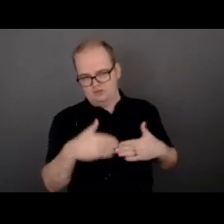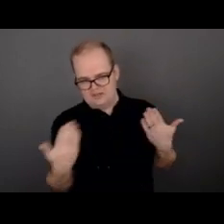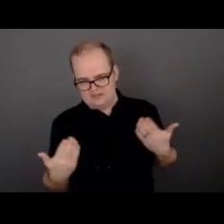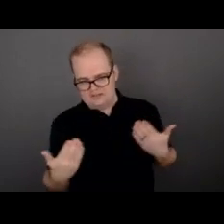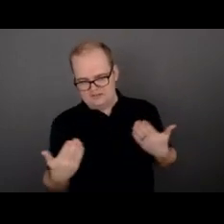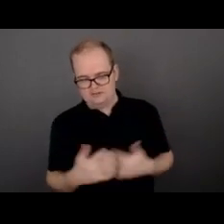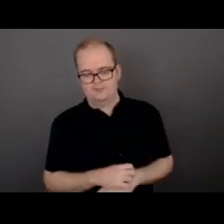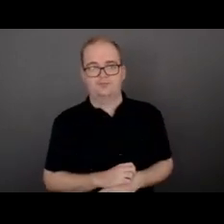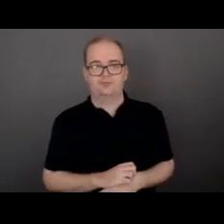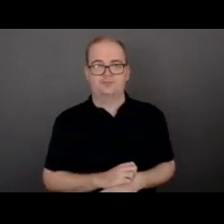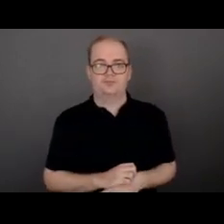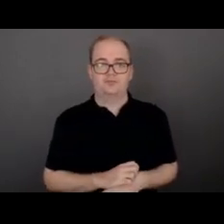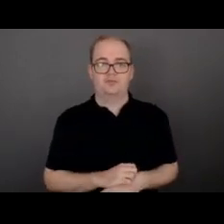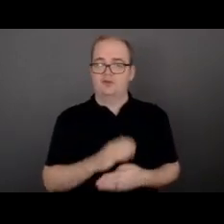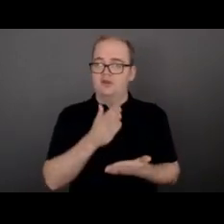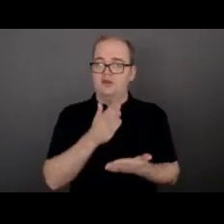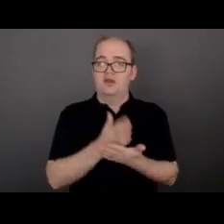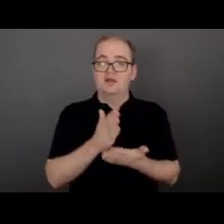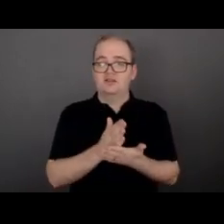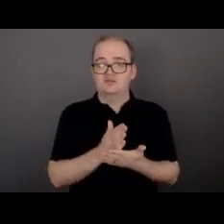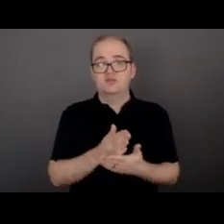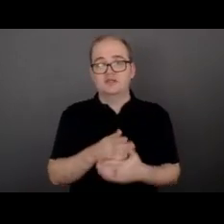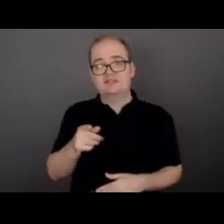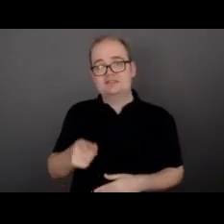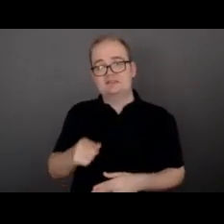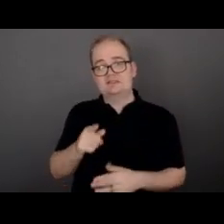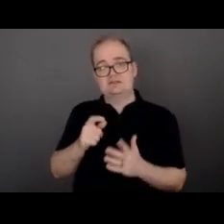And it's really designed to make sure that vulnerable clients don't fall through the